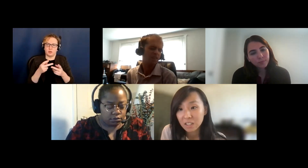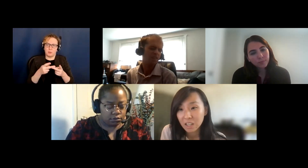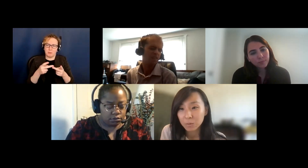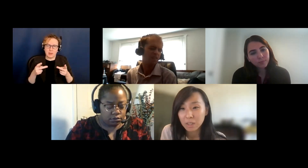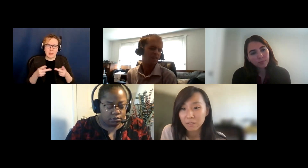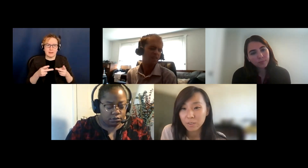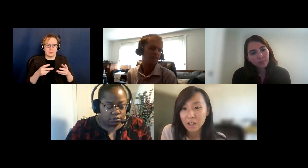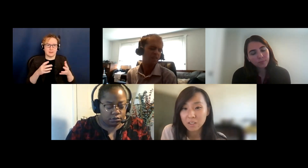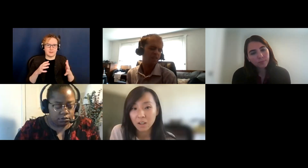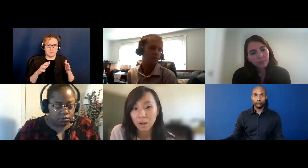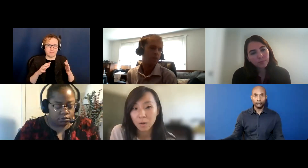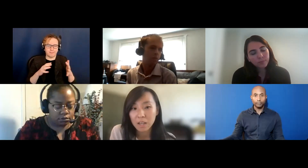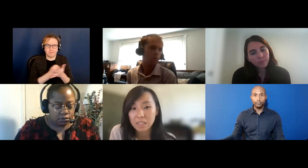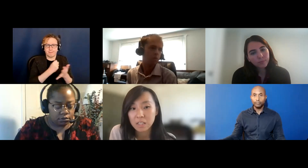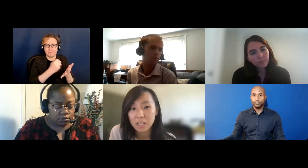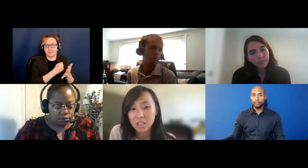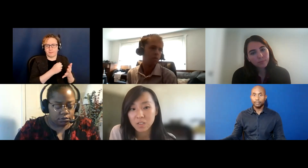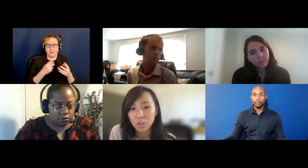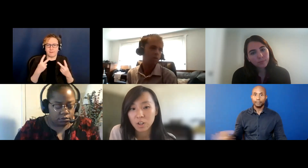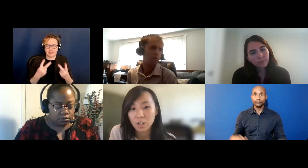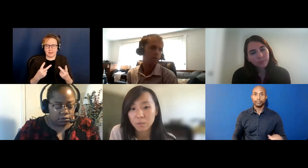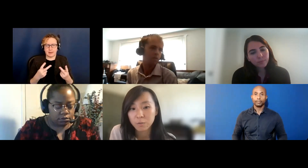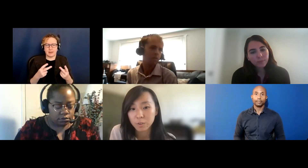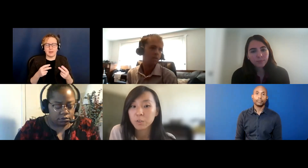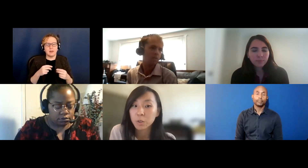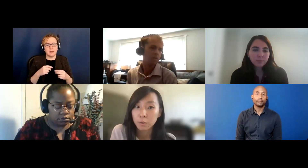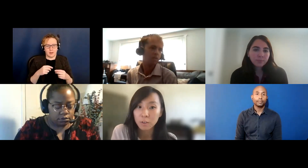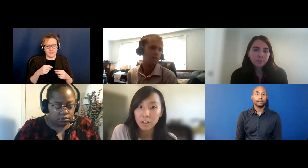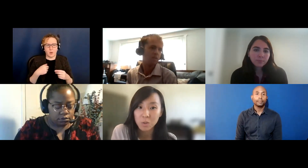We have that as the case or a few of our fellows.